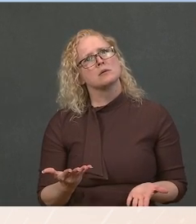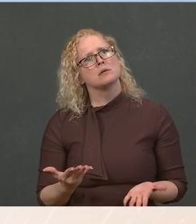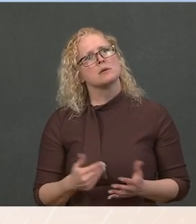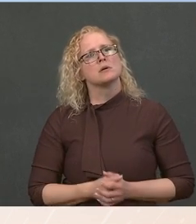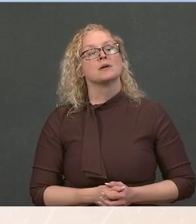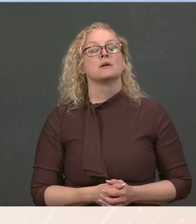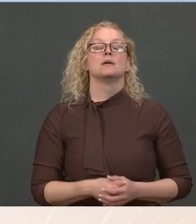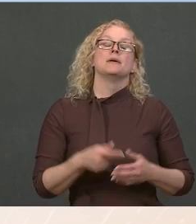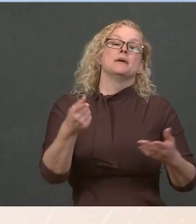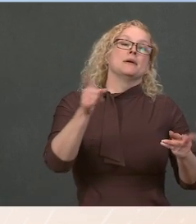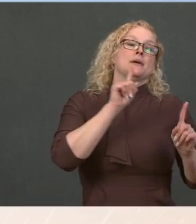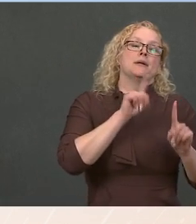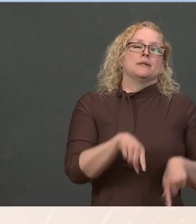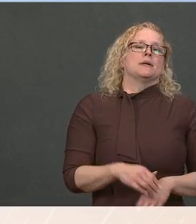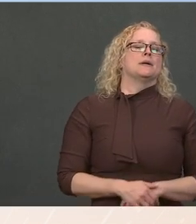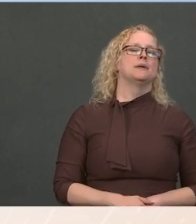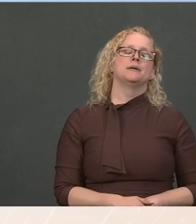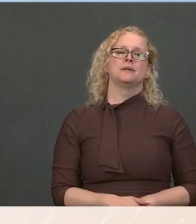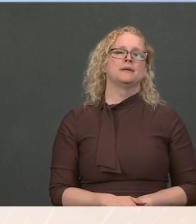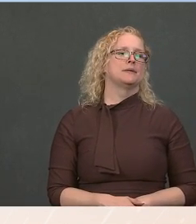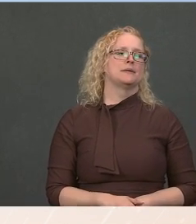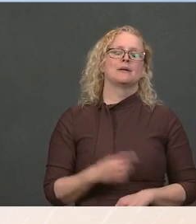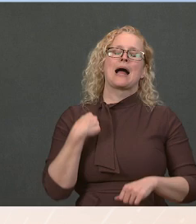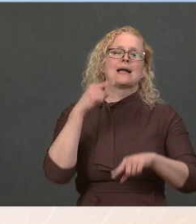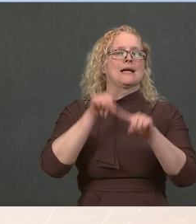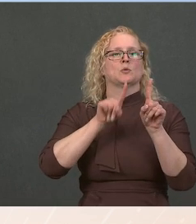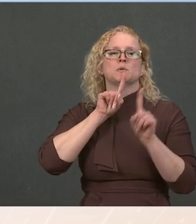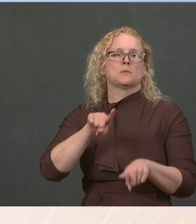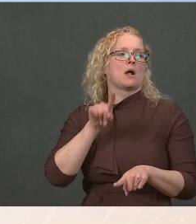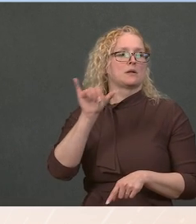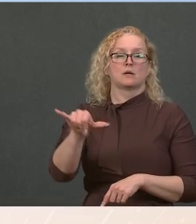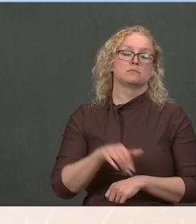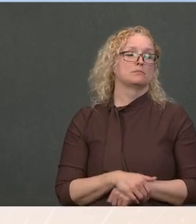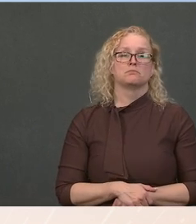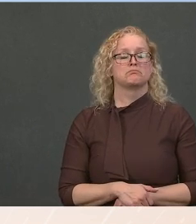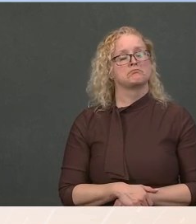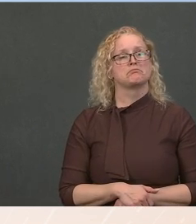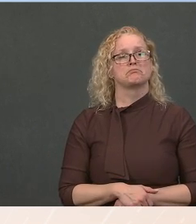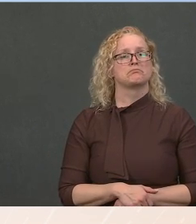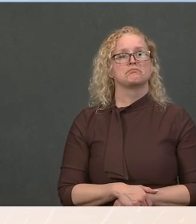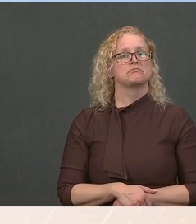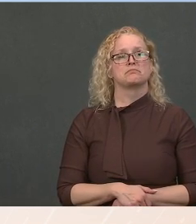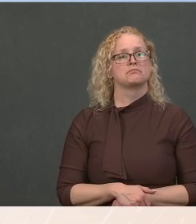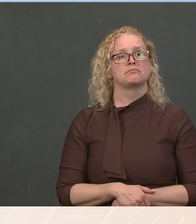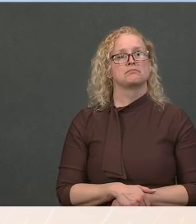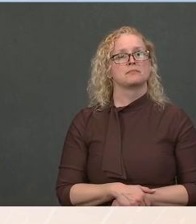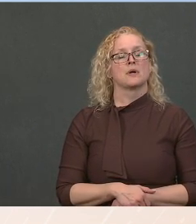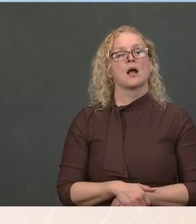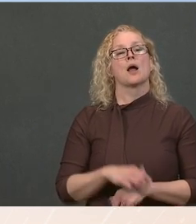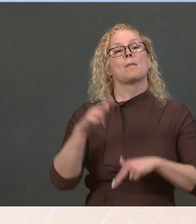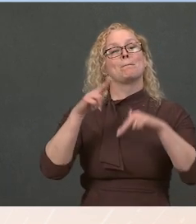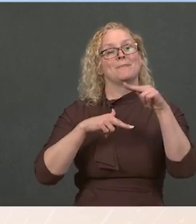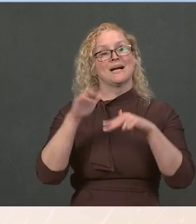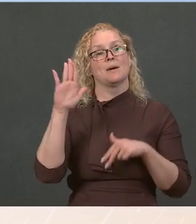the President is going to sign it. That is the -- and he -- but he also wants to make sure that we get the Build Back Better Act